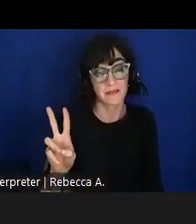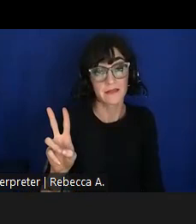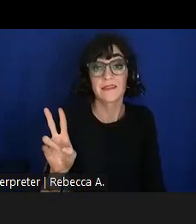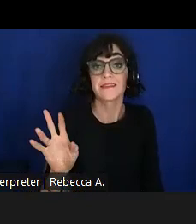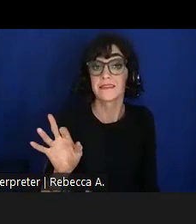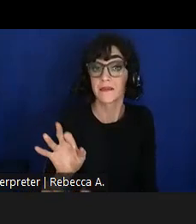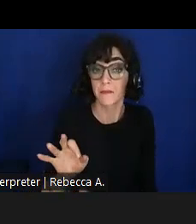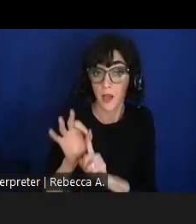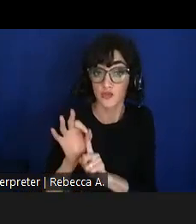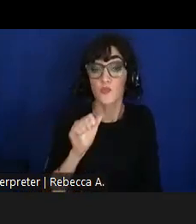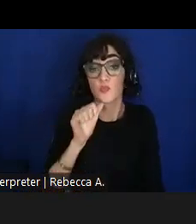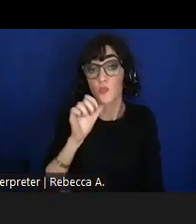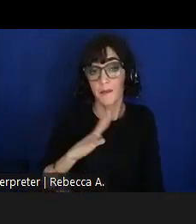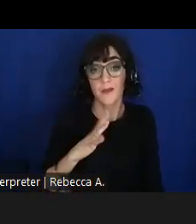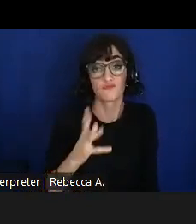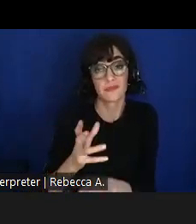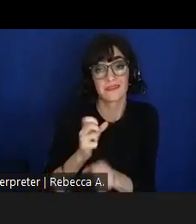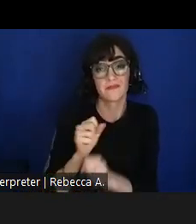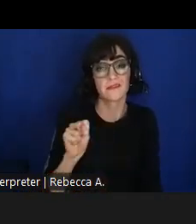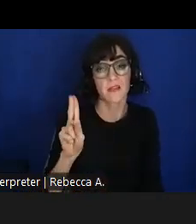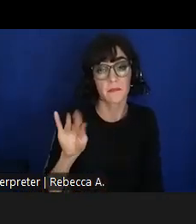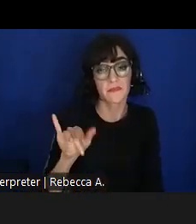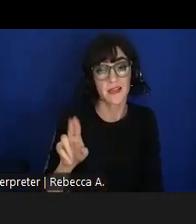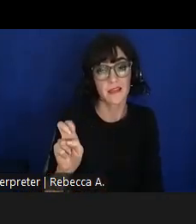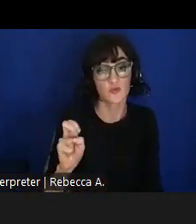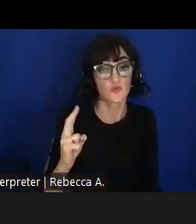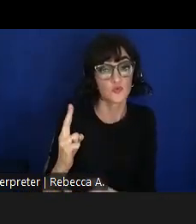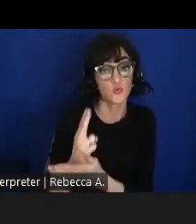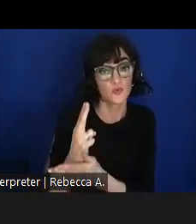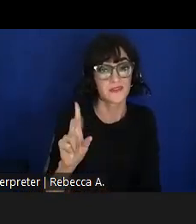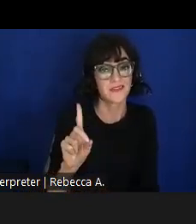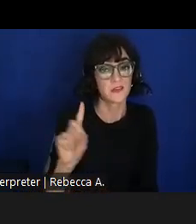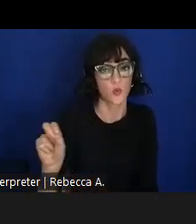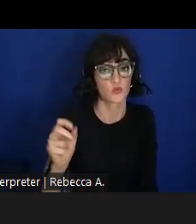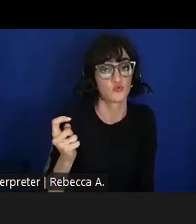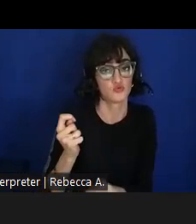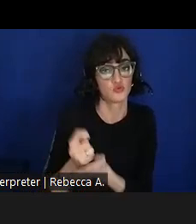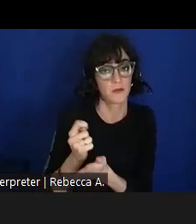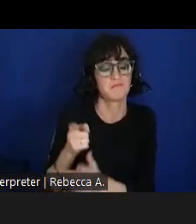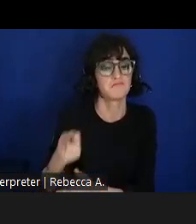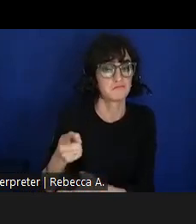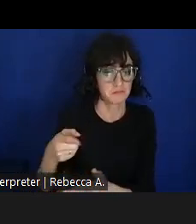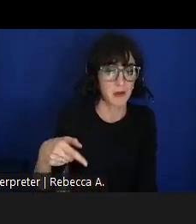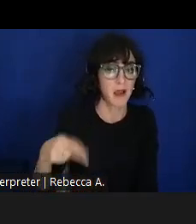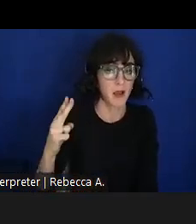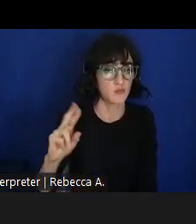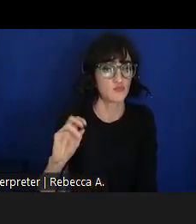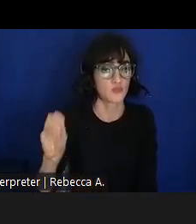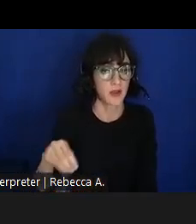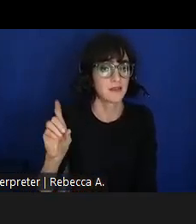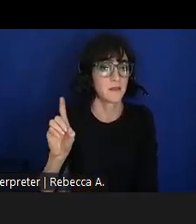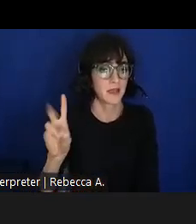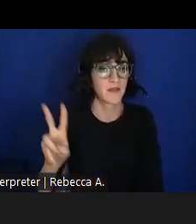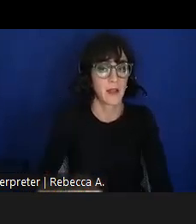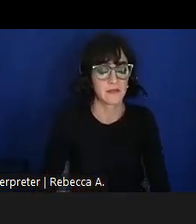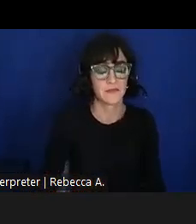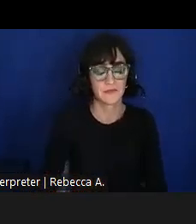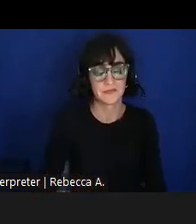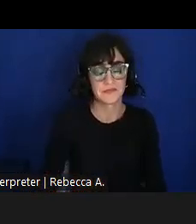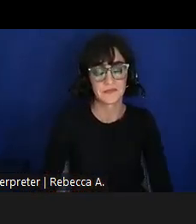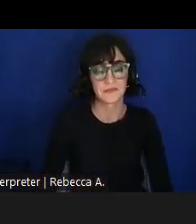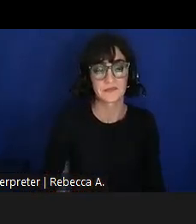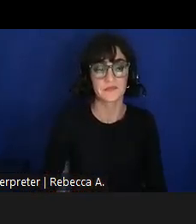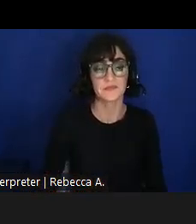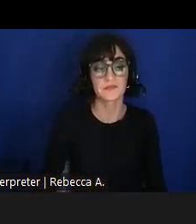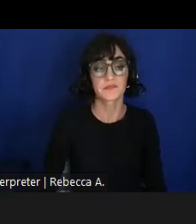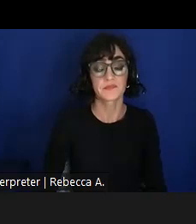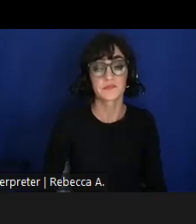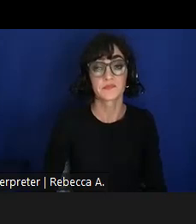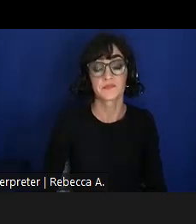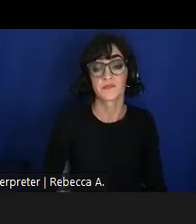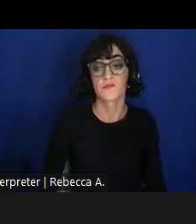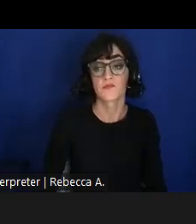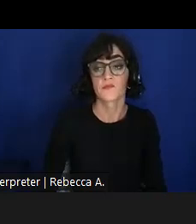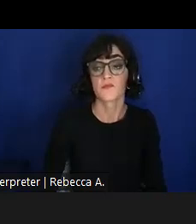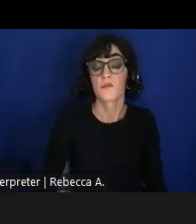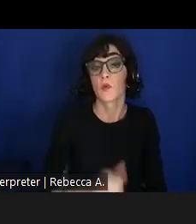use disorder treatment as much as 90 percent of women accessing substance use disorder